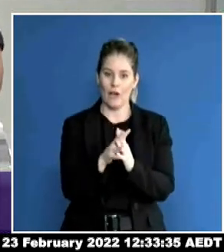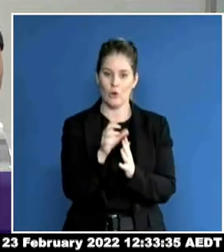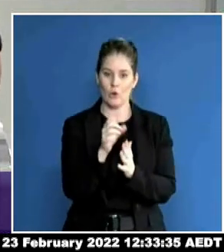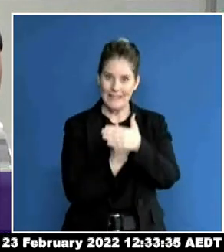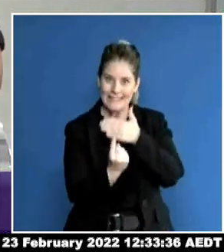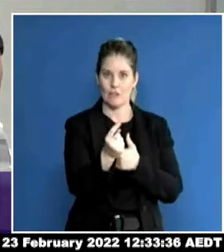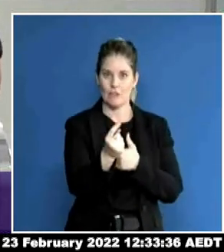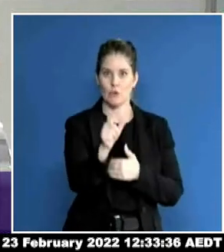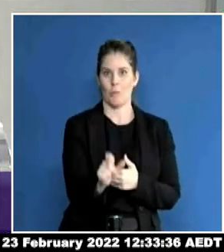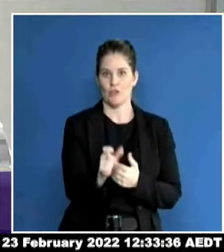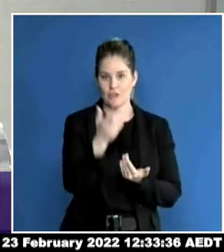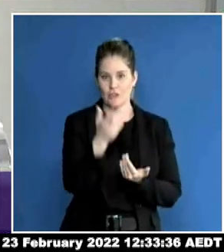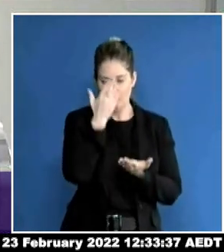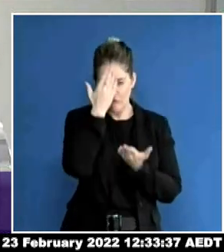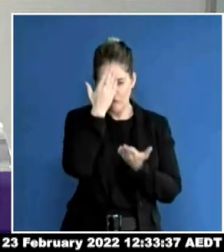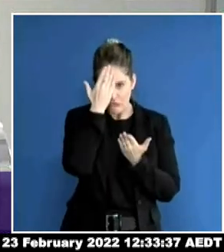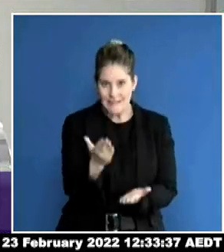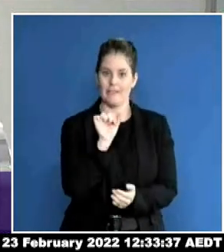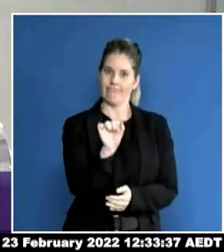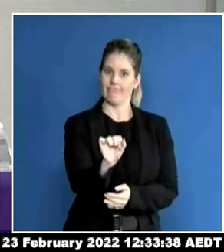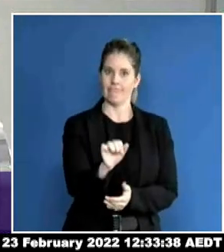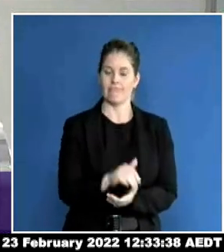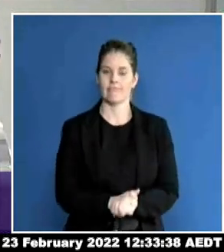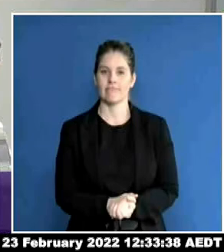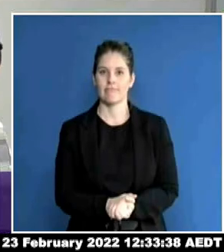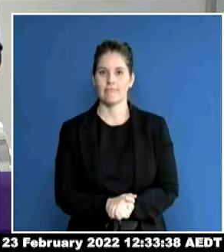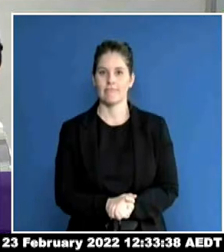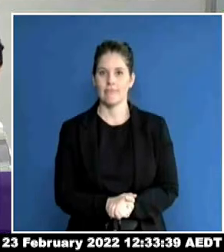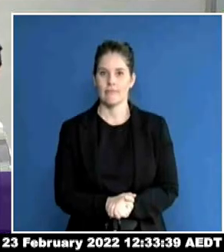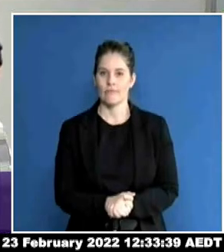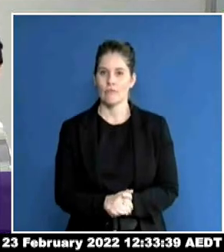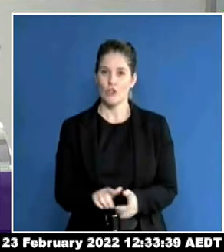And they need to be able to have autonomy, to be empowered to achieve their goals.